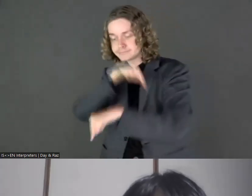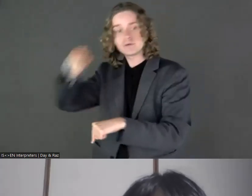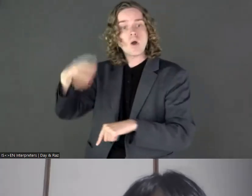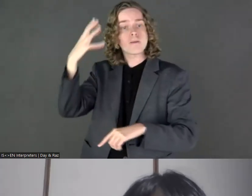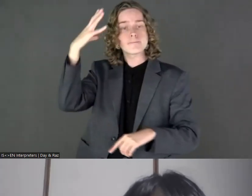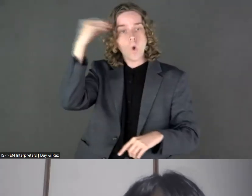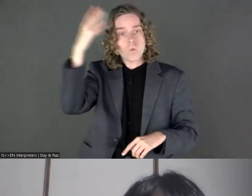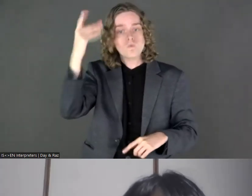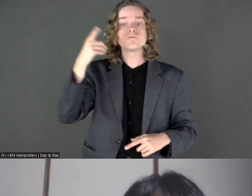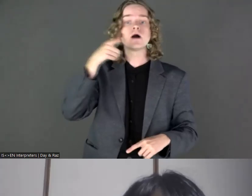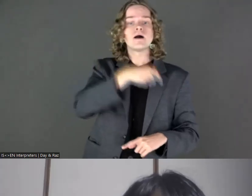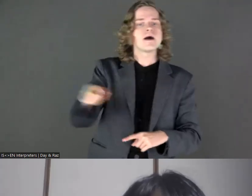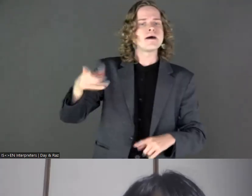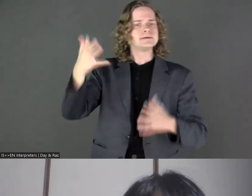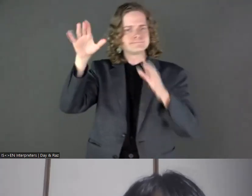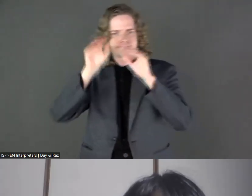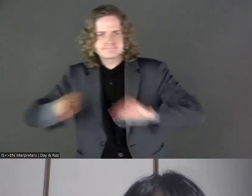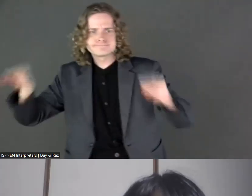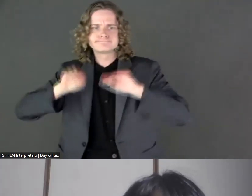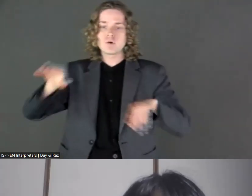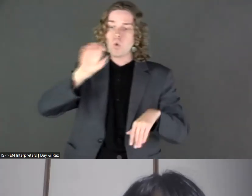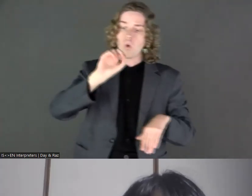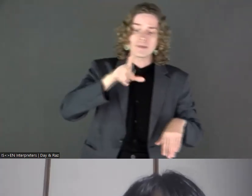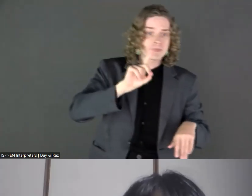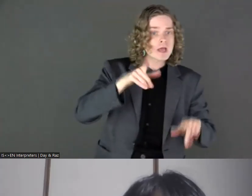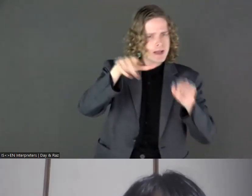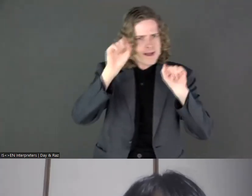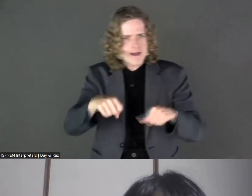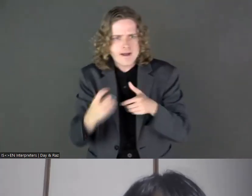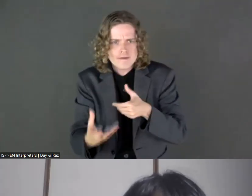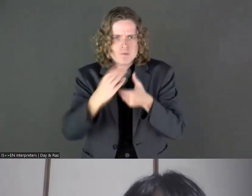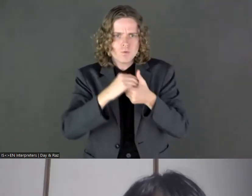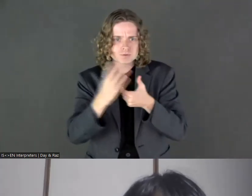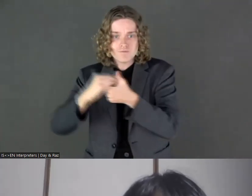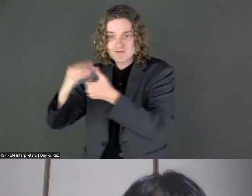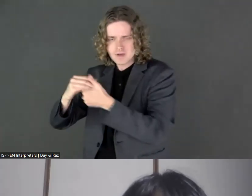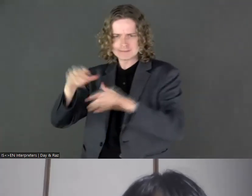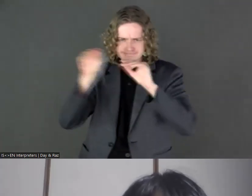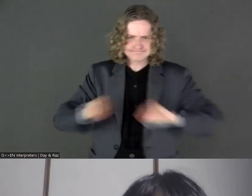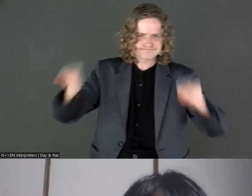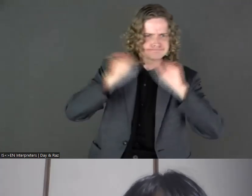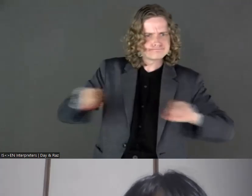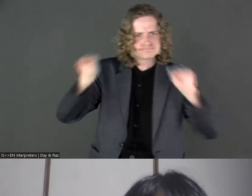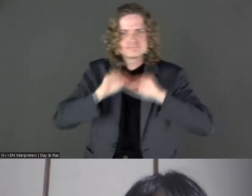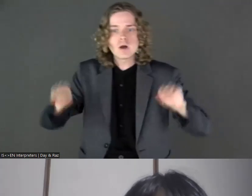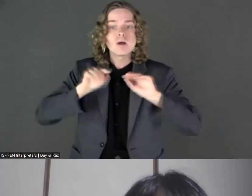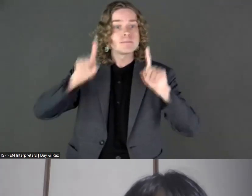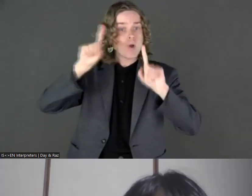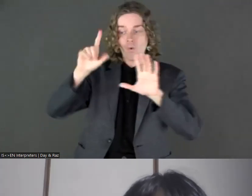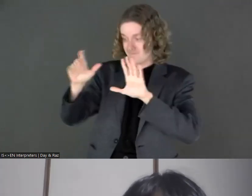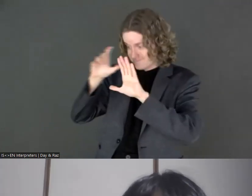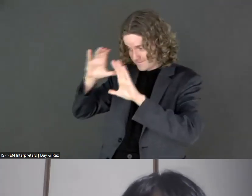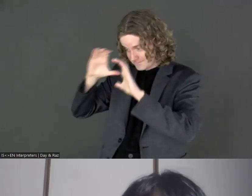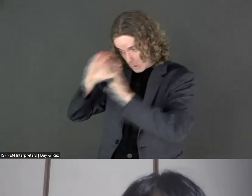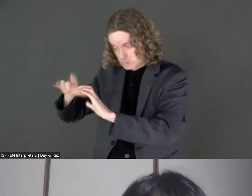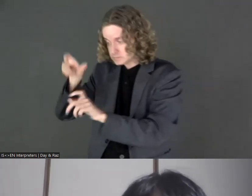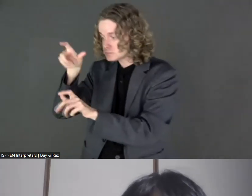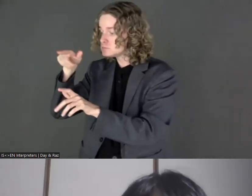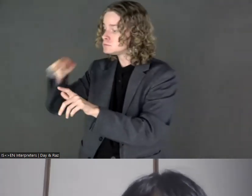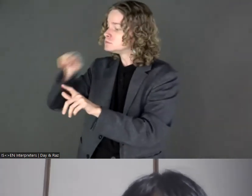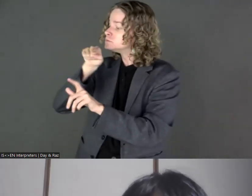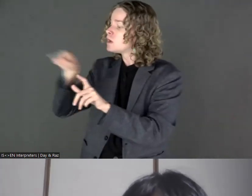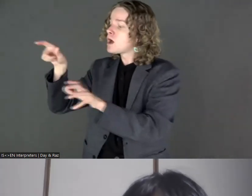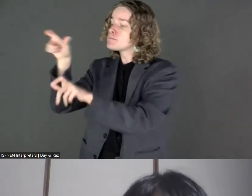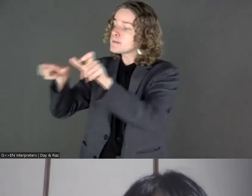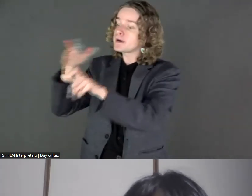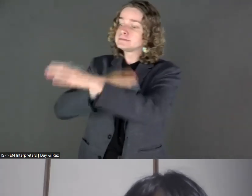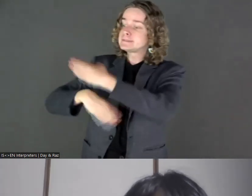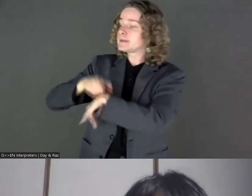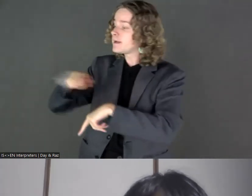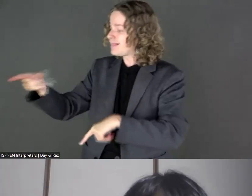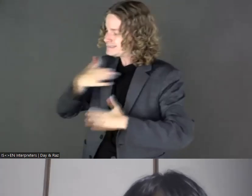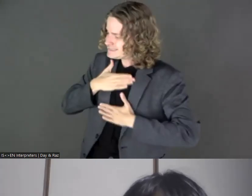inclusiveness but to not focus on the needs of persons with disabilities or on capacity building